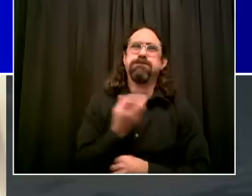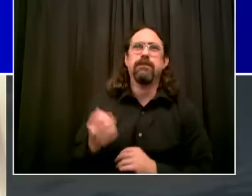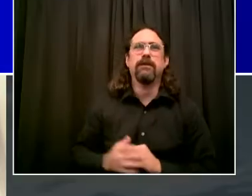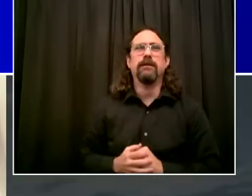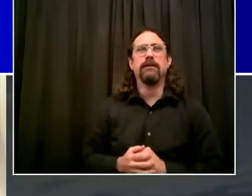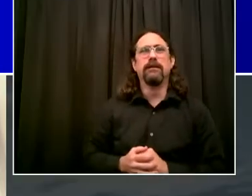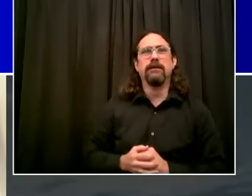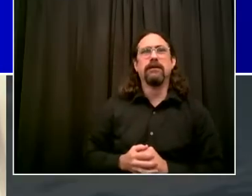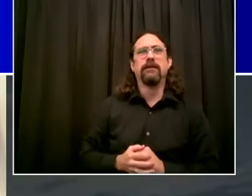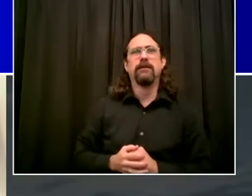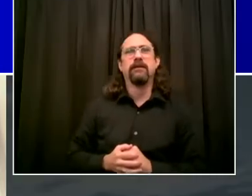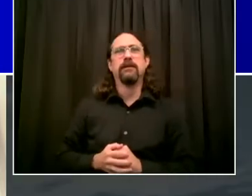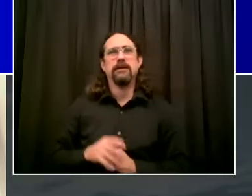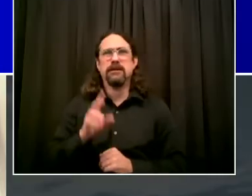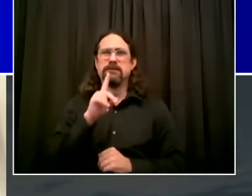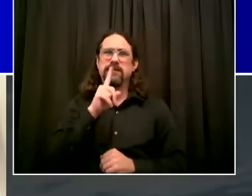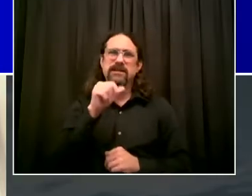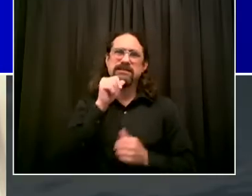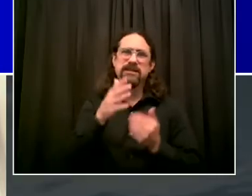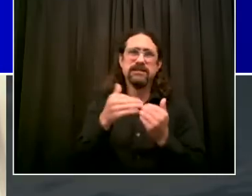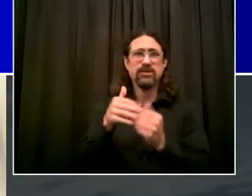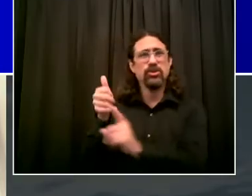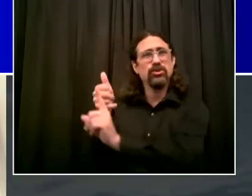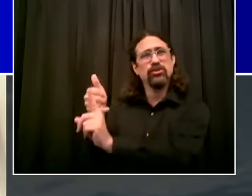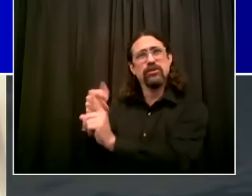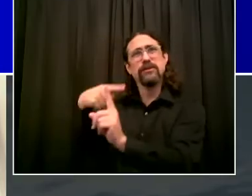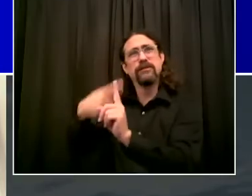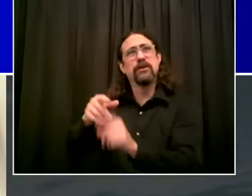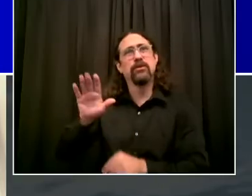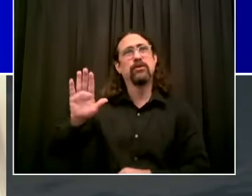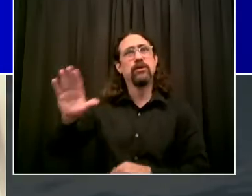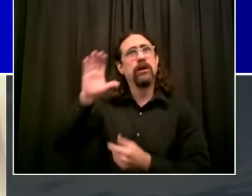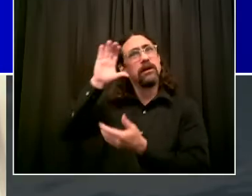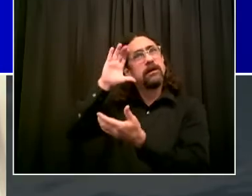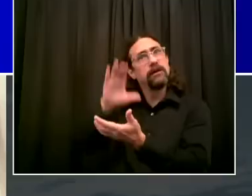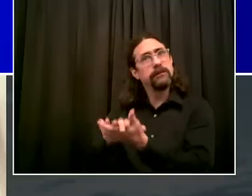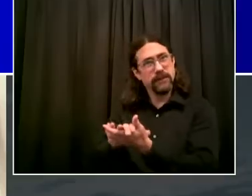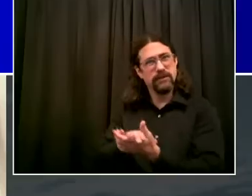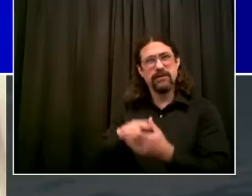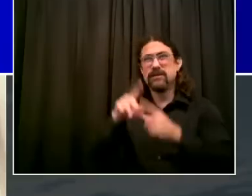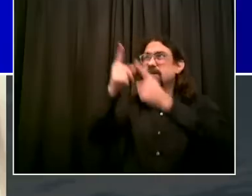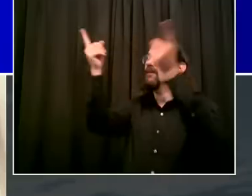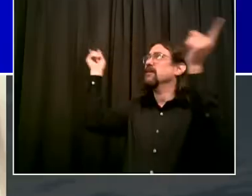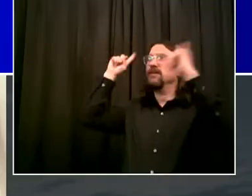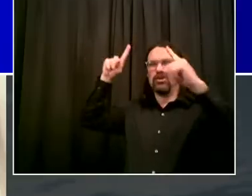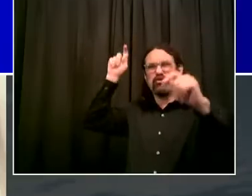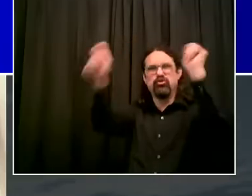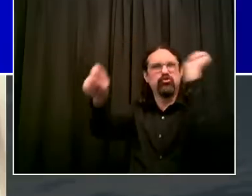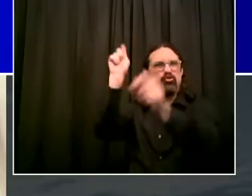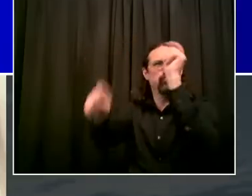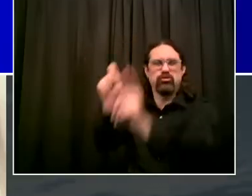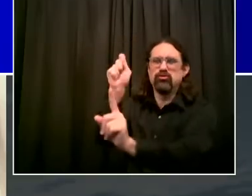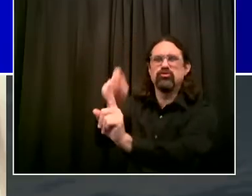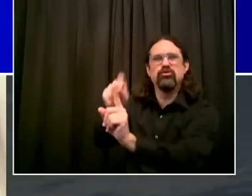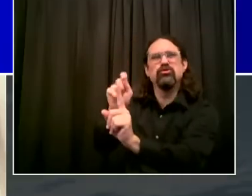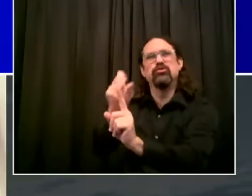LWAAA EYSASY. SHE AND MAYOR DIDIINKNS TOOK MORE THAN THTHIRE FAIR SHARE OF CRITICISM AND